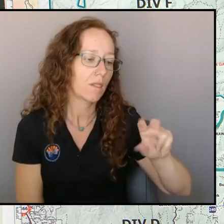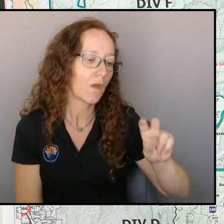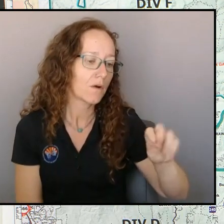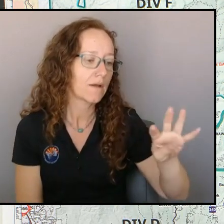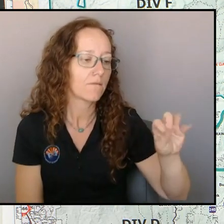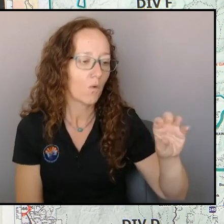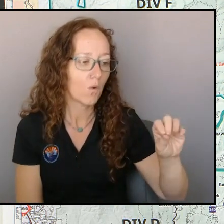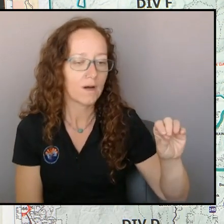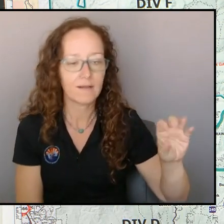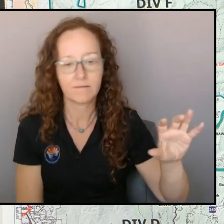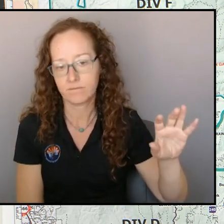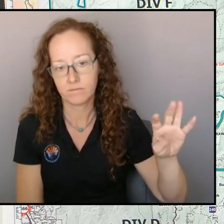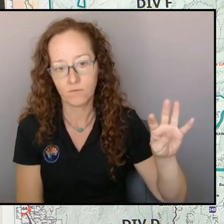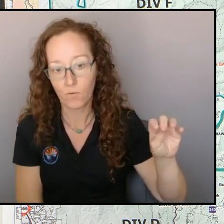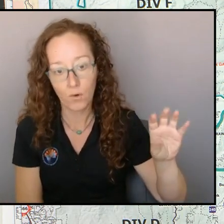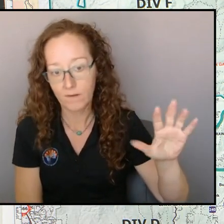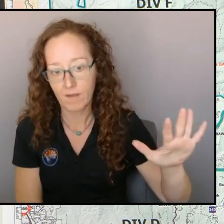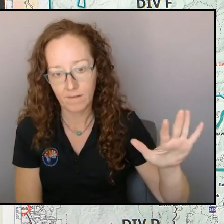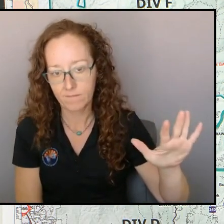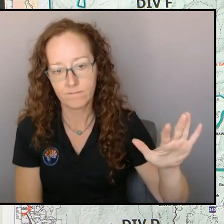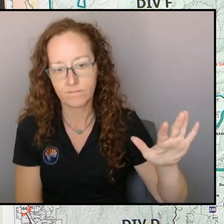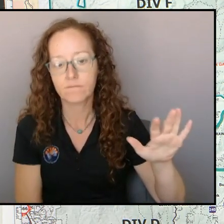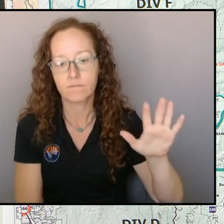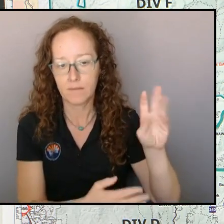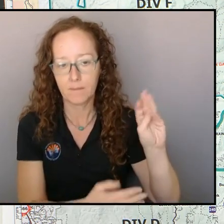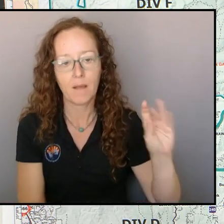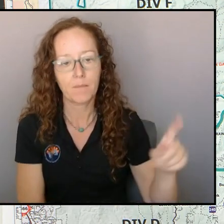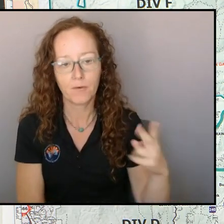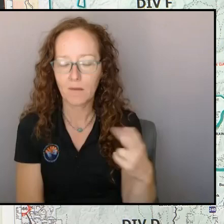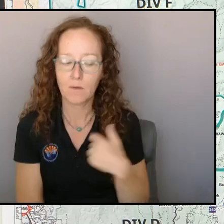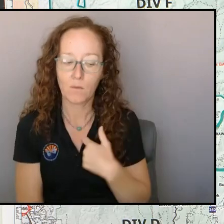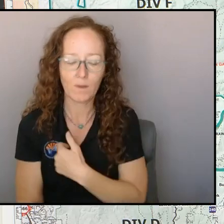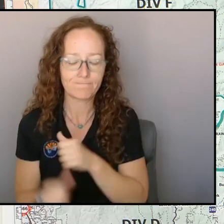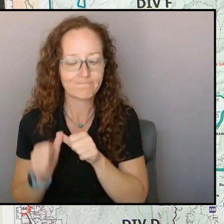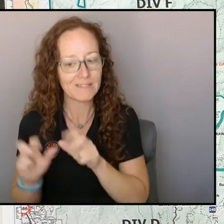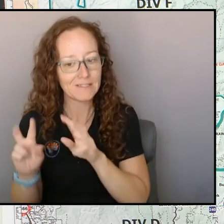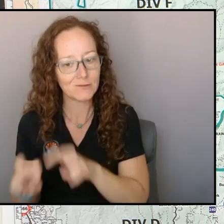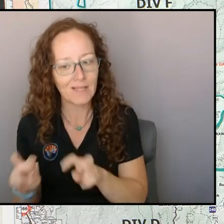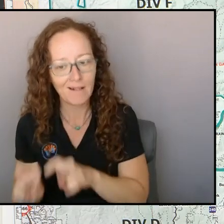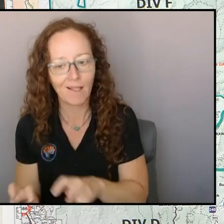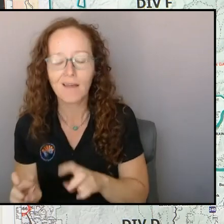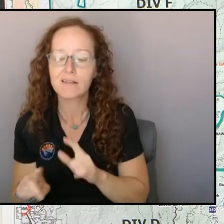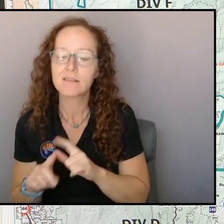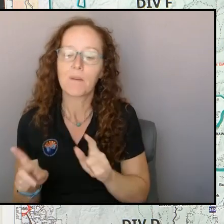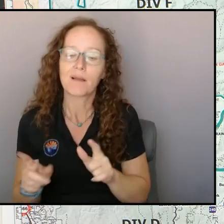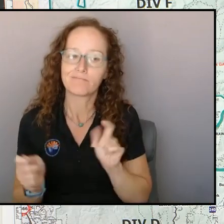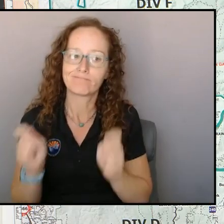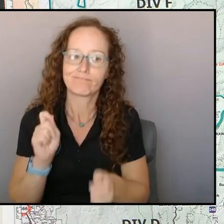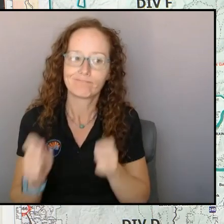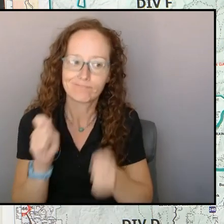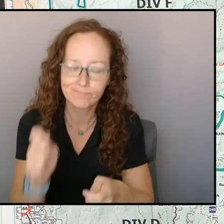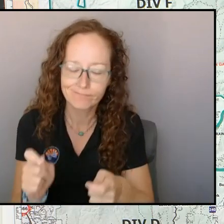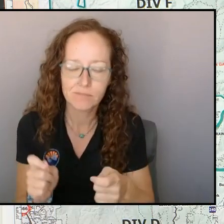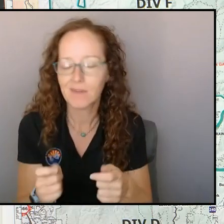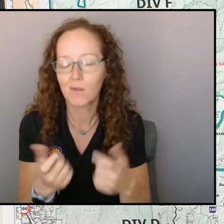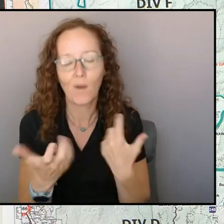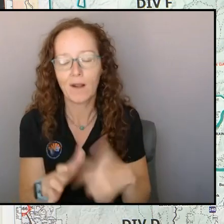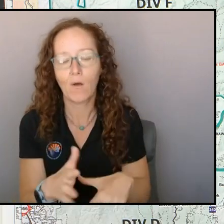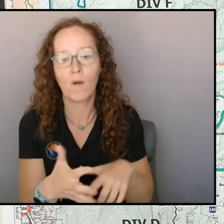changing so hence the reason I don't want to get too wrapped up on those numbers out there. Then, with that, we're